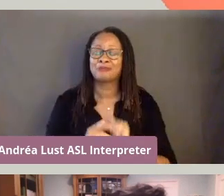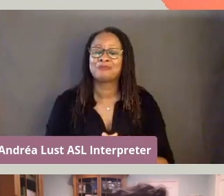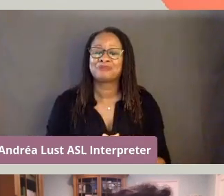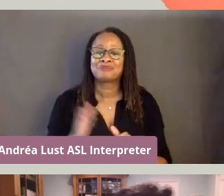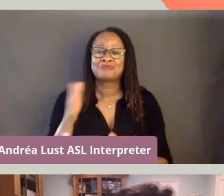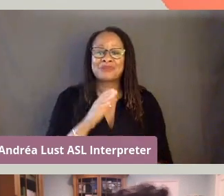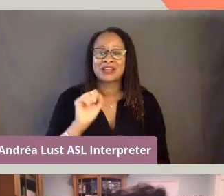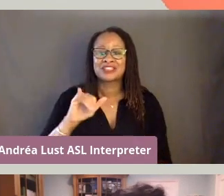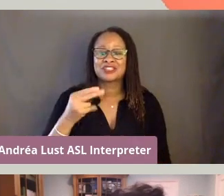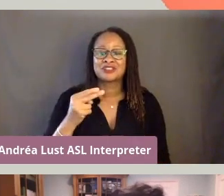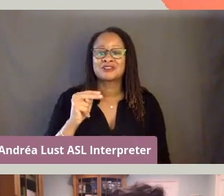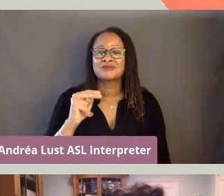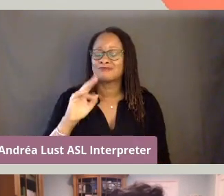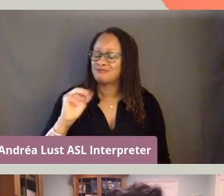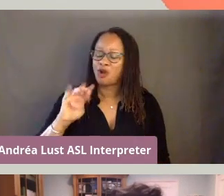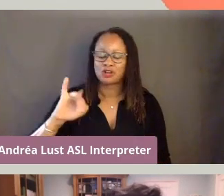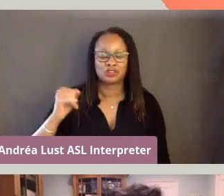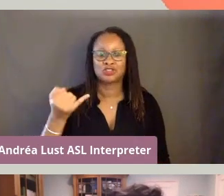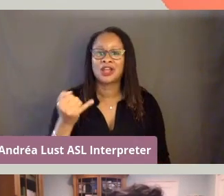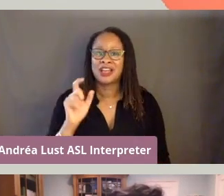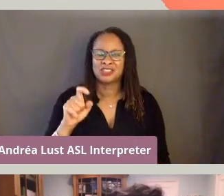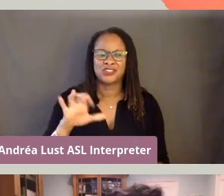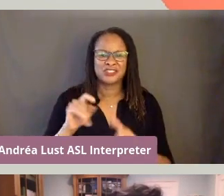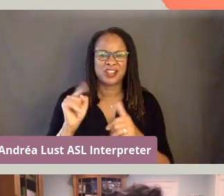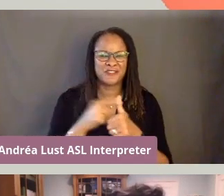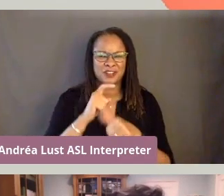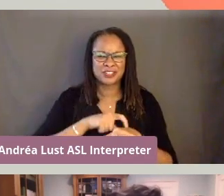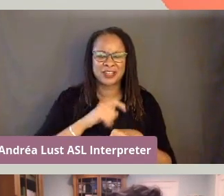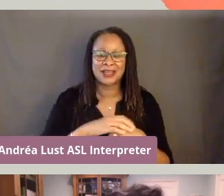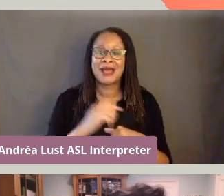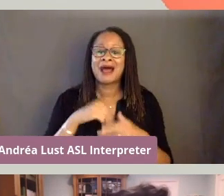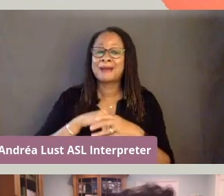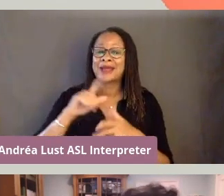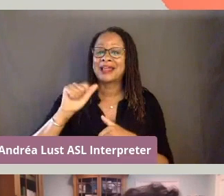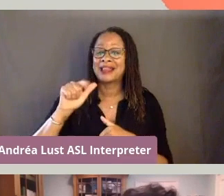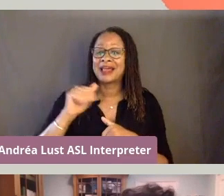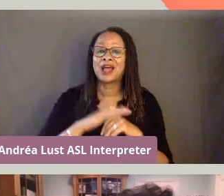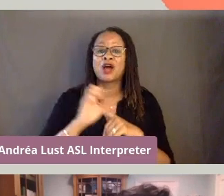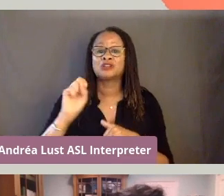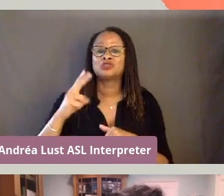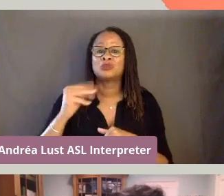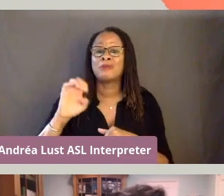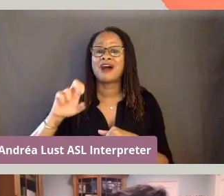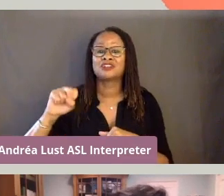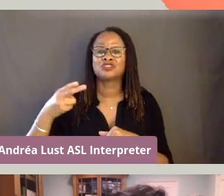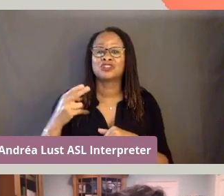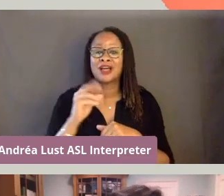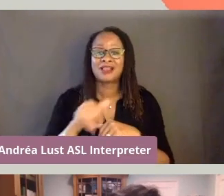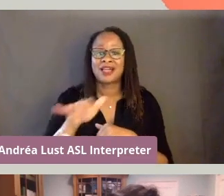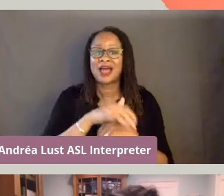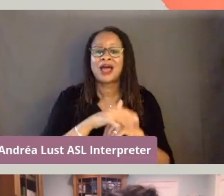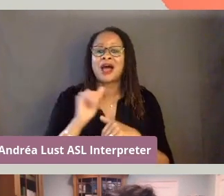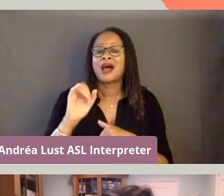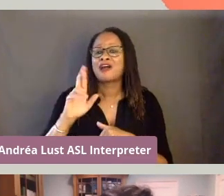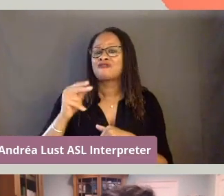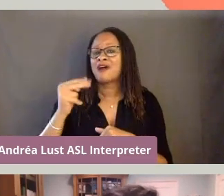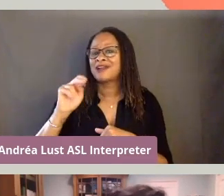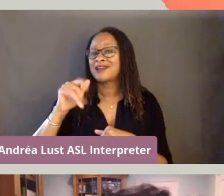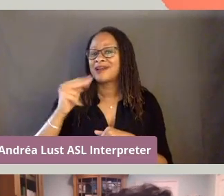Hi, it's Marj, we should have totally done this the first time around, I'm in LA Marshland. I'm an Iranian woman with olive skin,